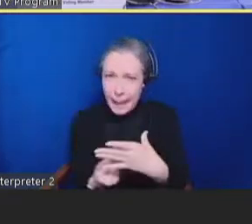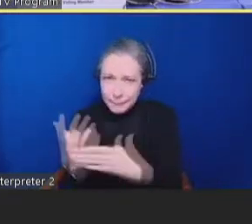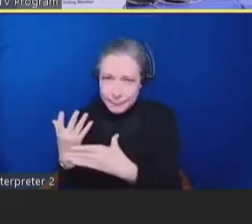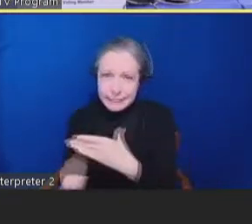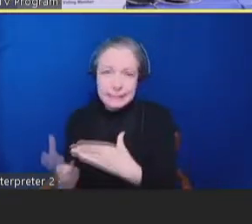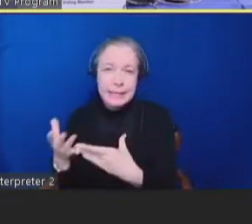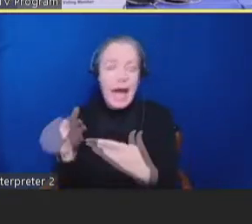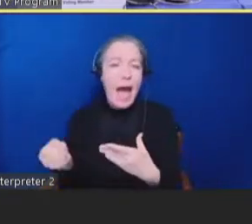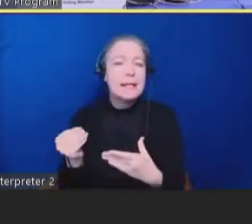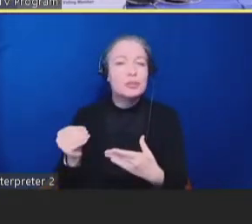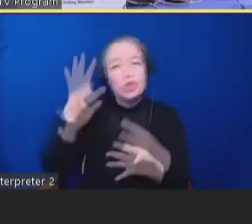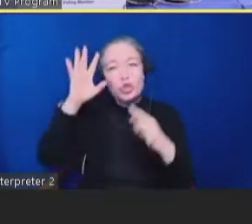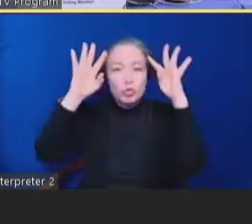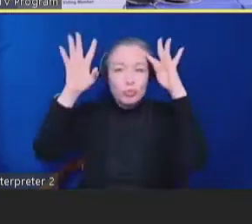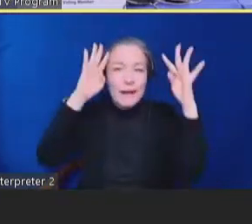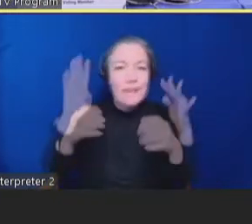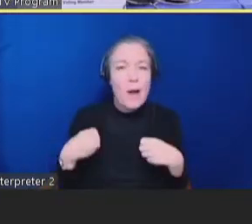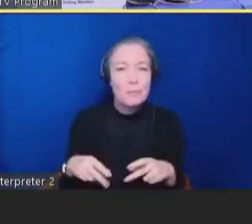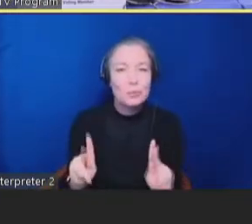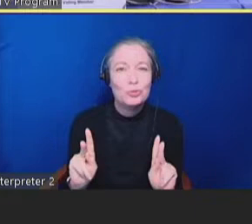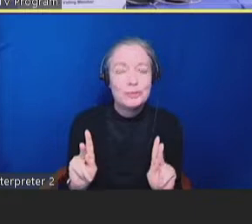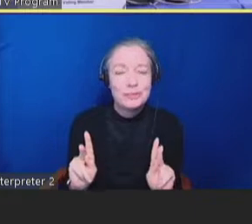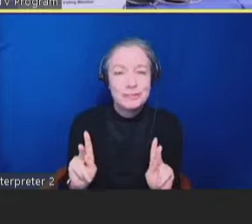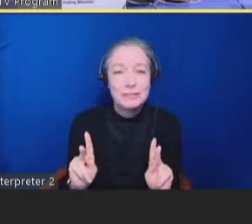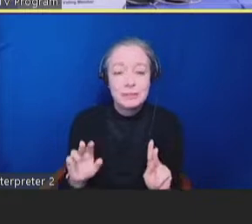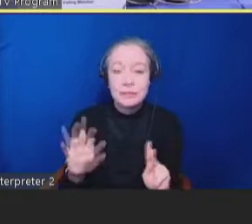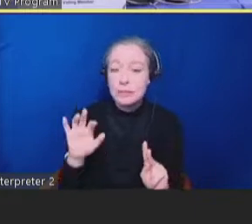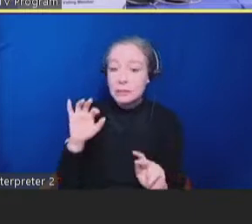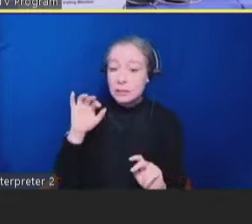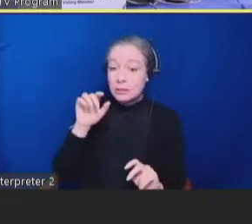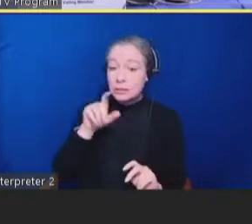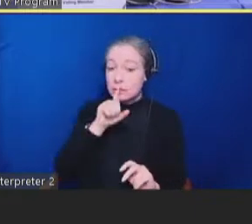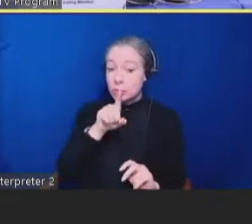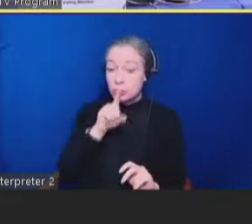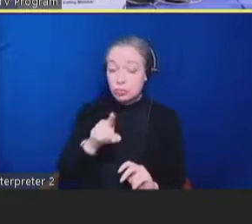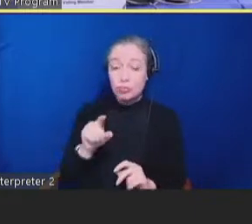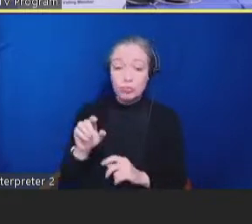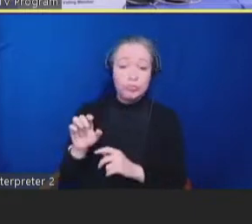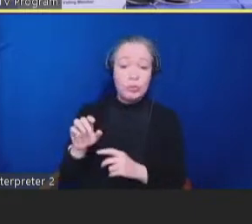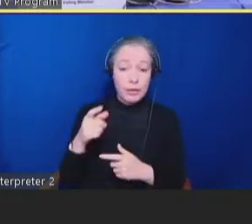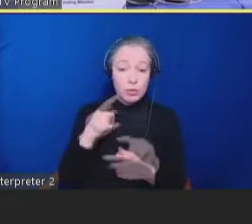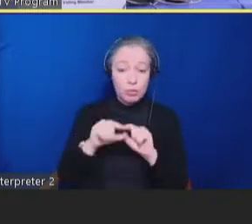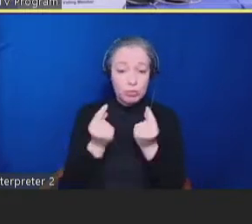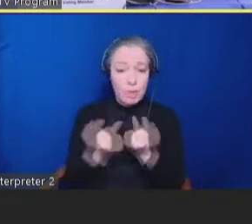Group's Vaccine Ecosystem Initiative strives to promote a sustainable vaccine system by